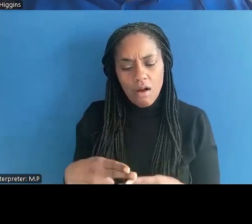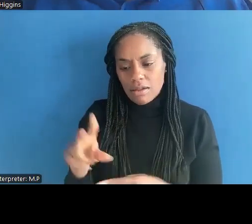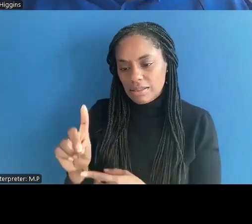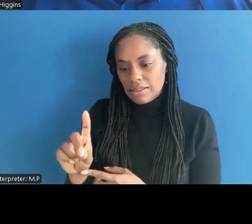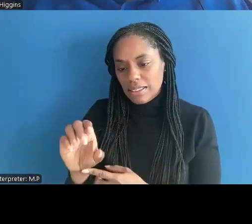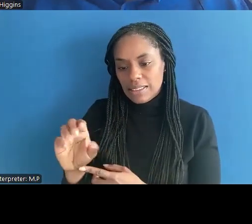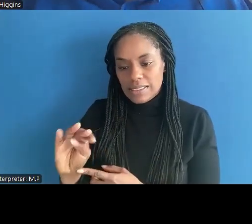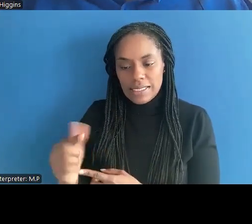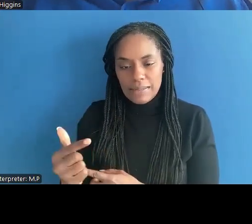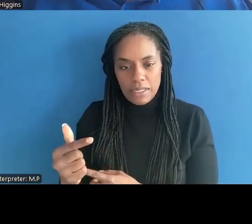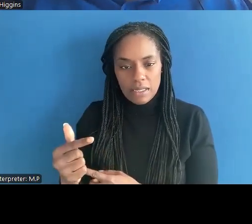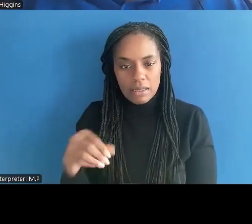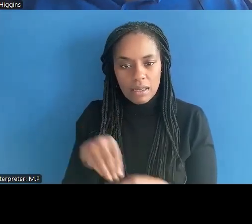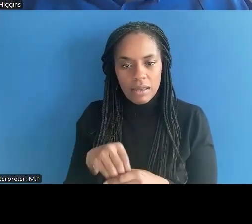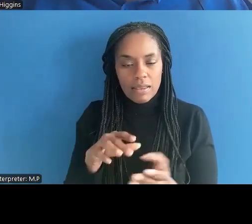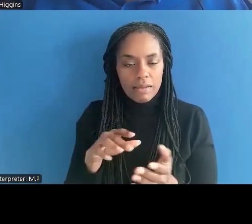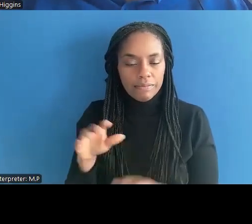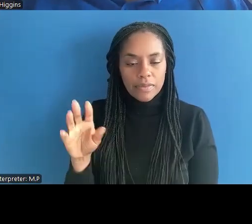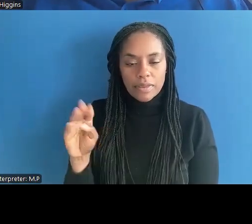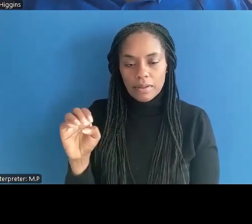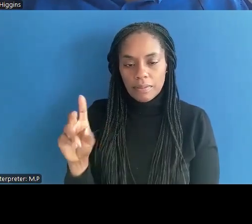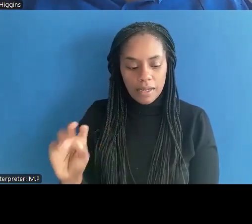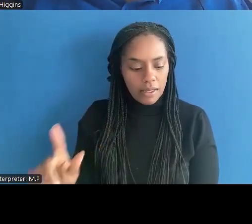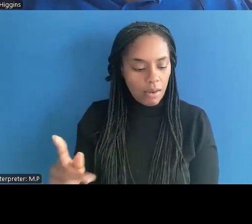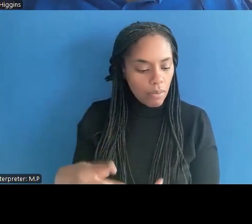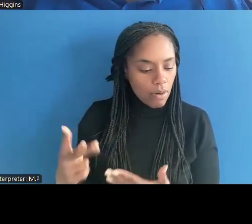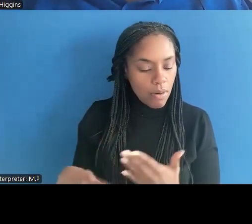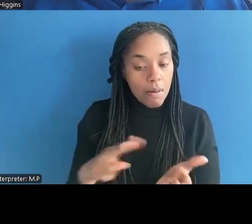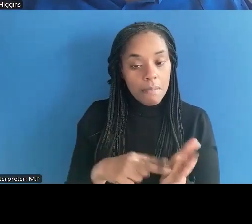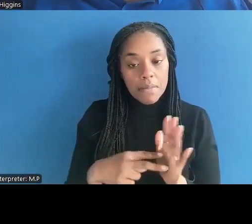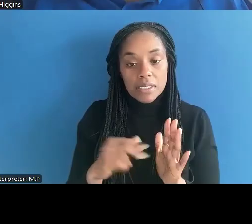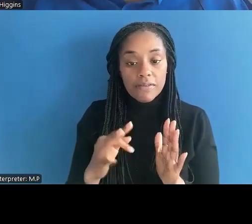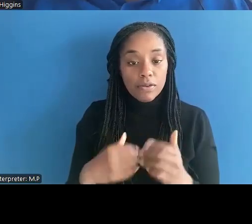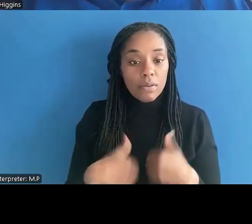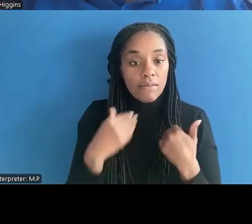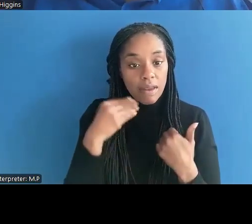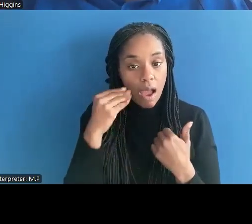So if what this means is that if you, you know, live in a household, like with your parents,